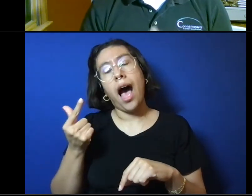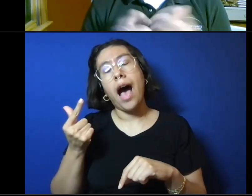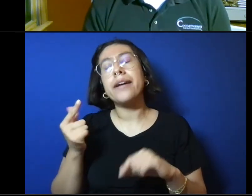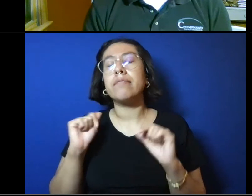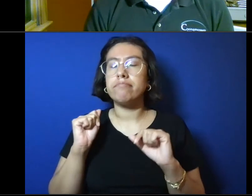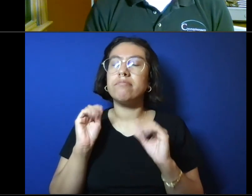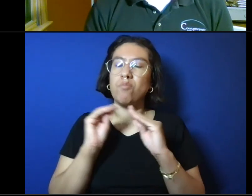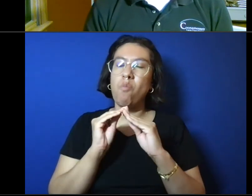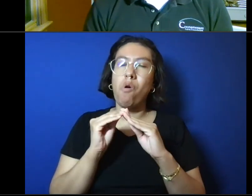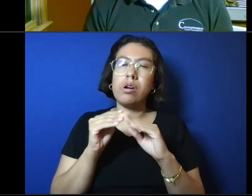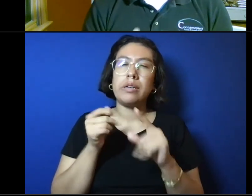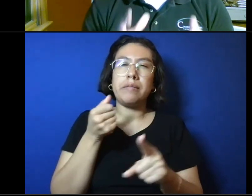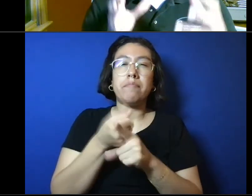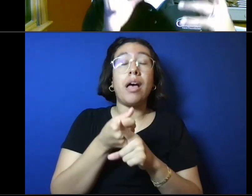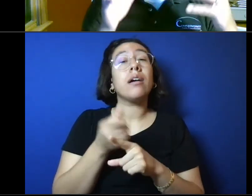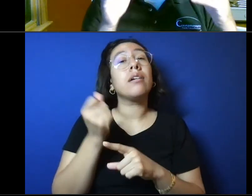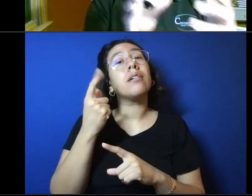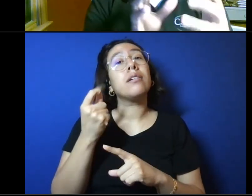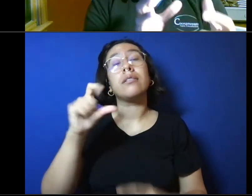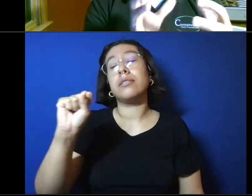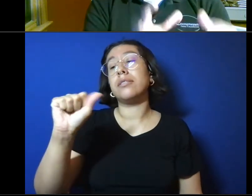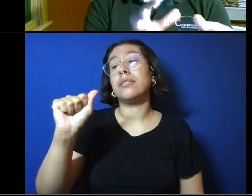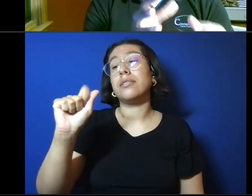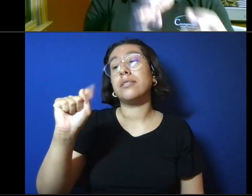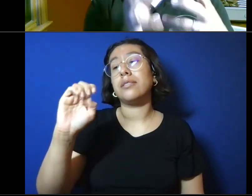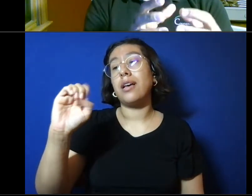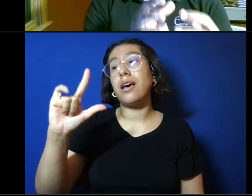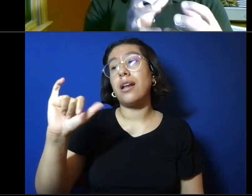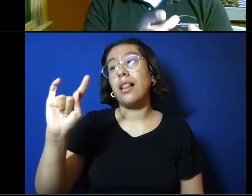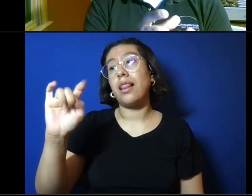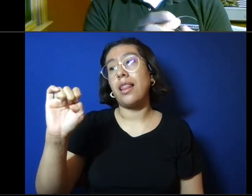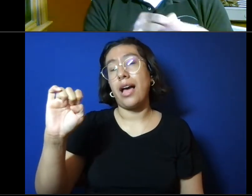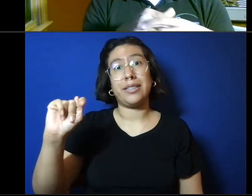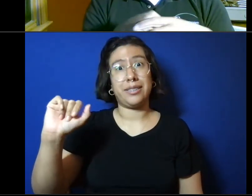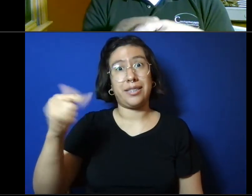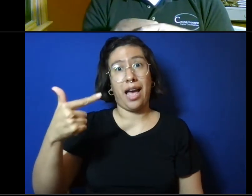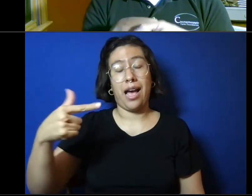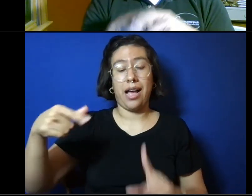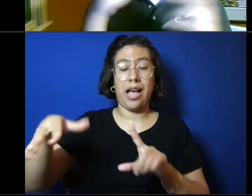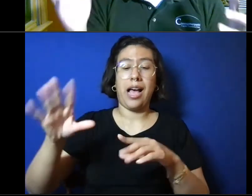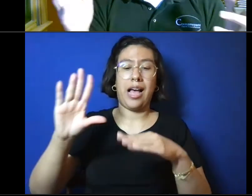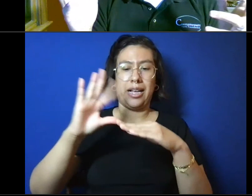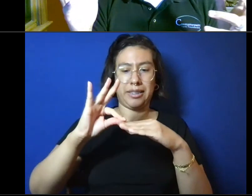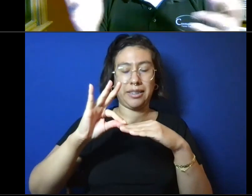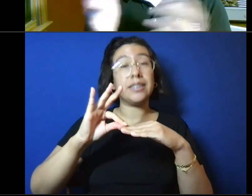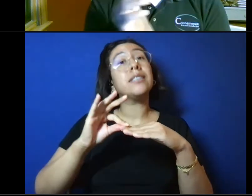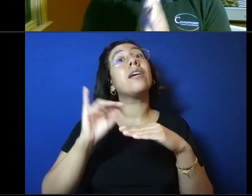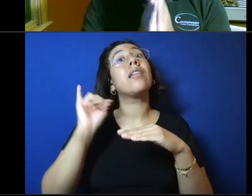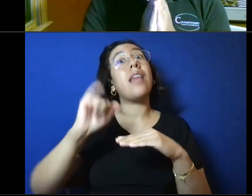So satellite tags are computerized tags that send out a signal through a satellite system.